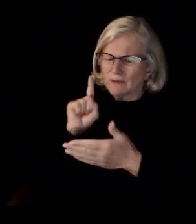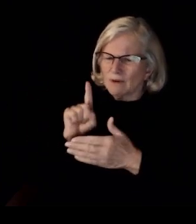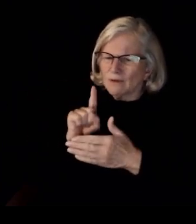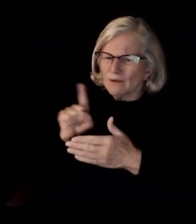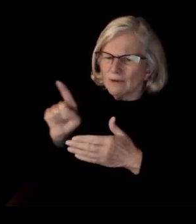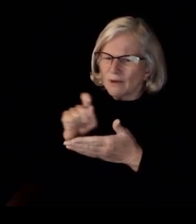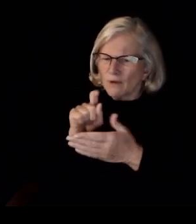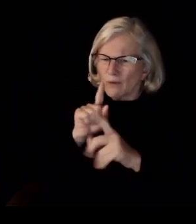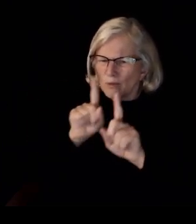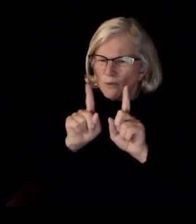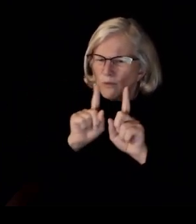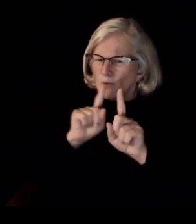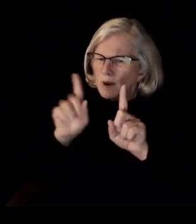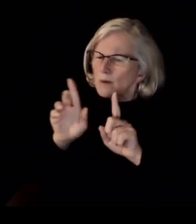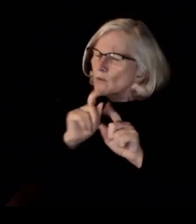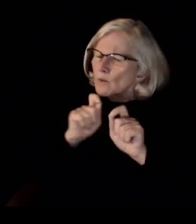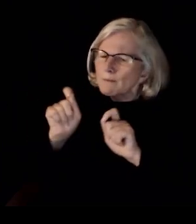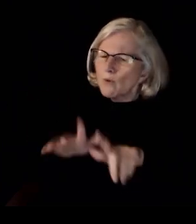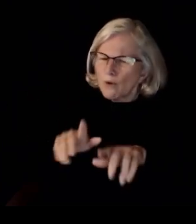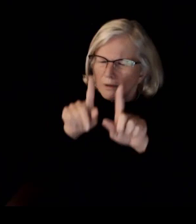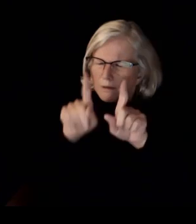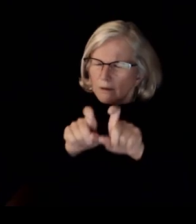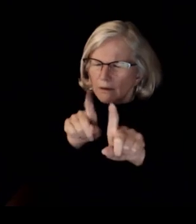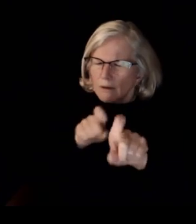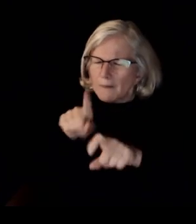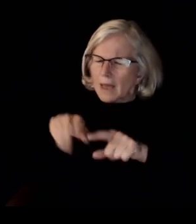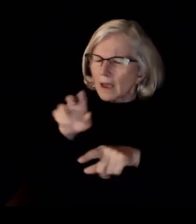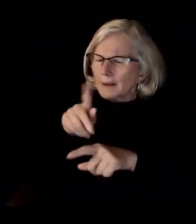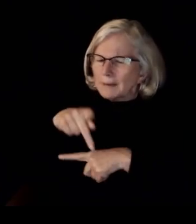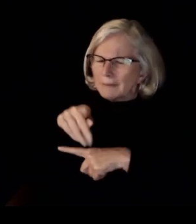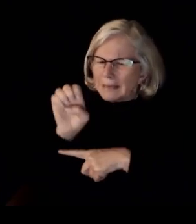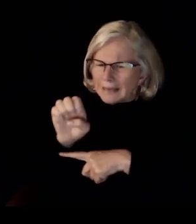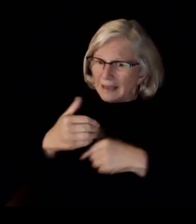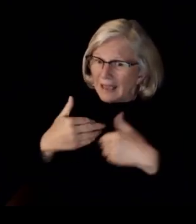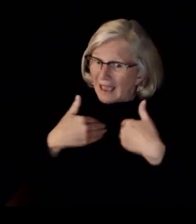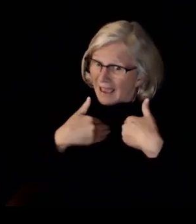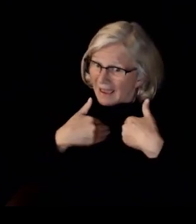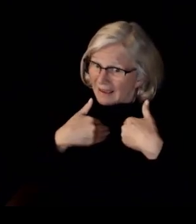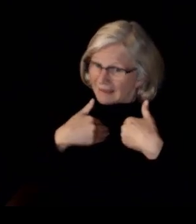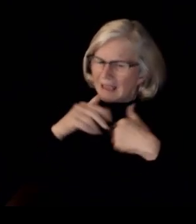to Commissioner Robert-Davis for joining us. Please take it away, thank you.